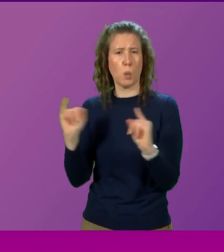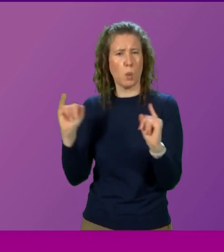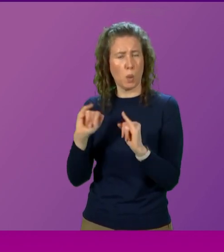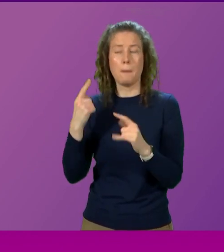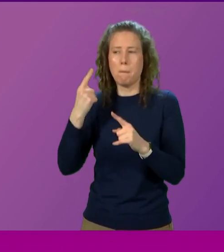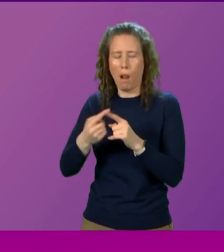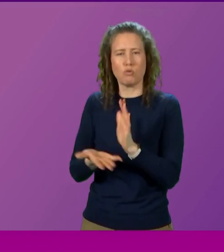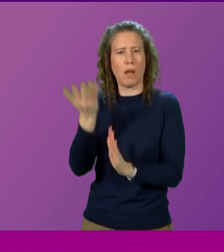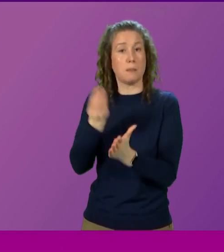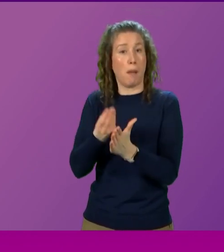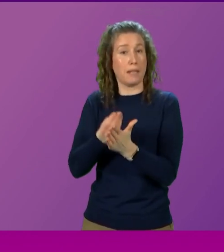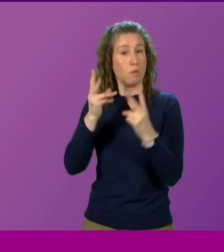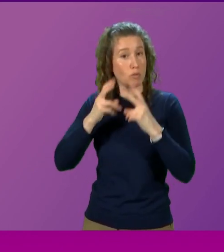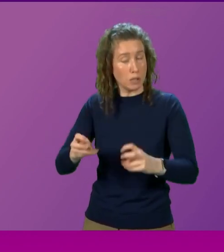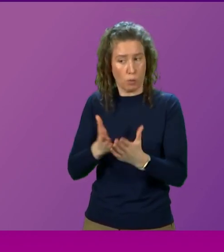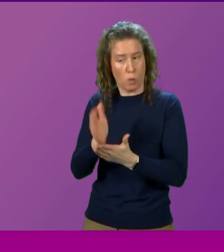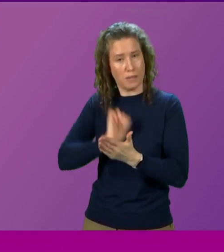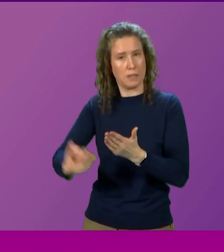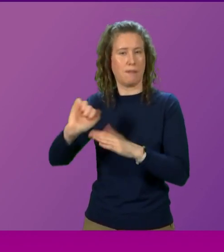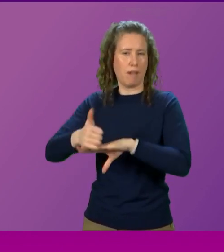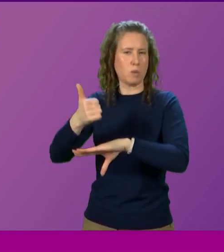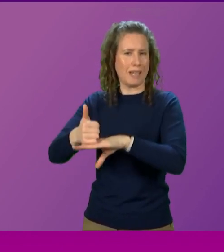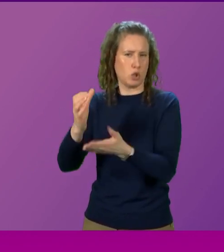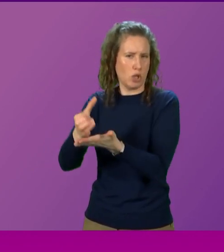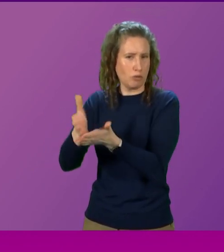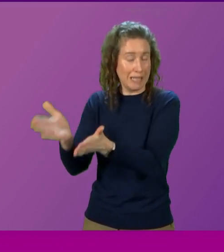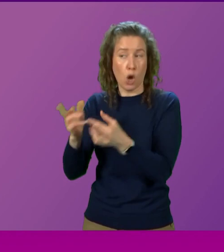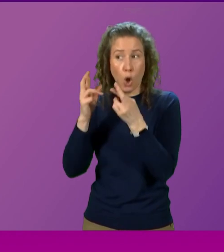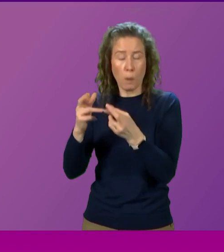money for research through his foundation in the hope that a cure will be found, so